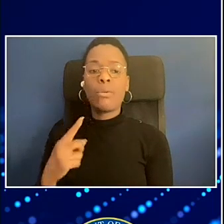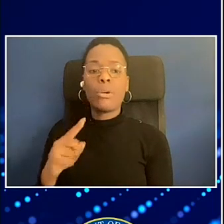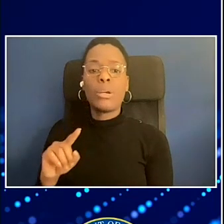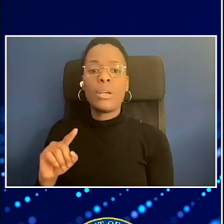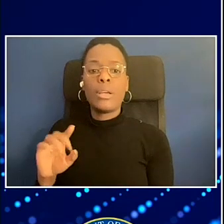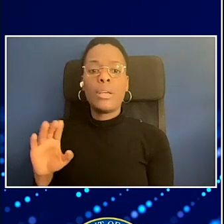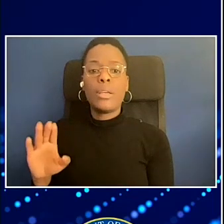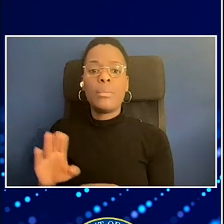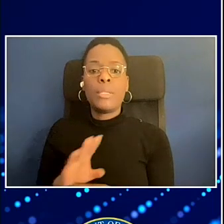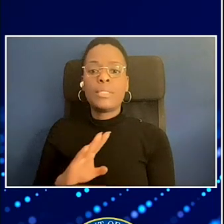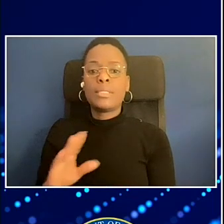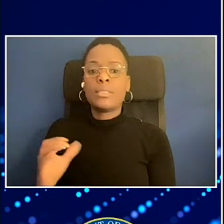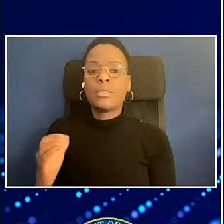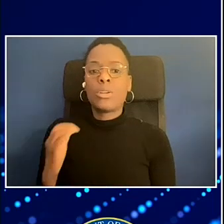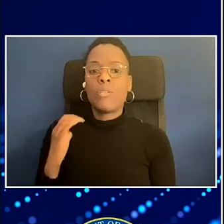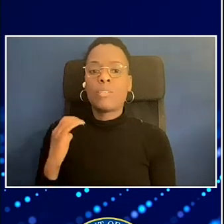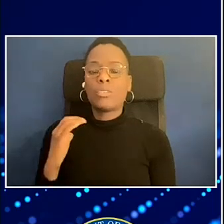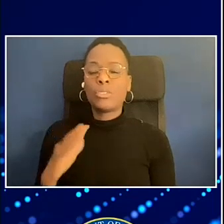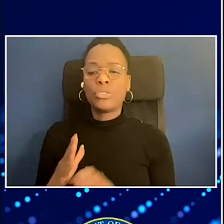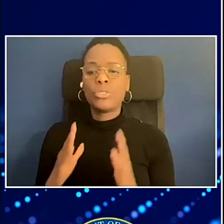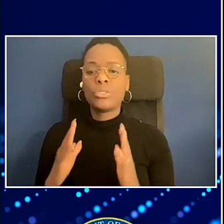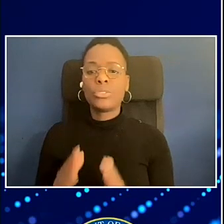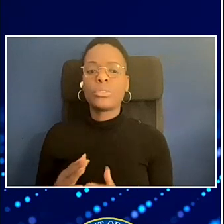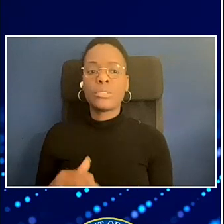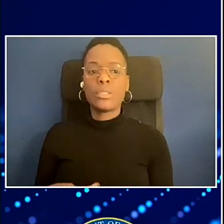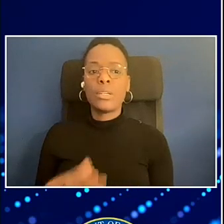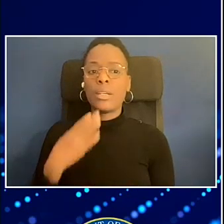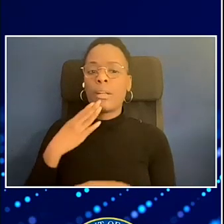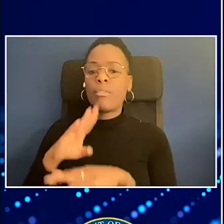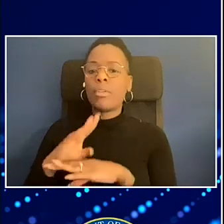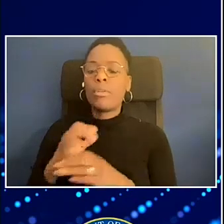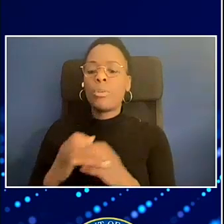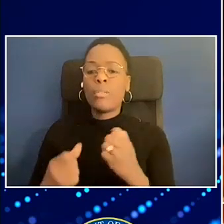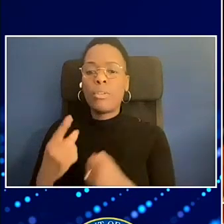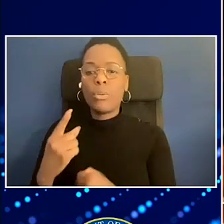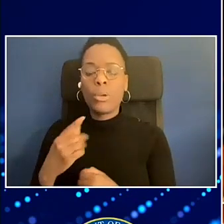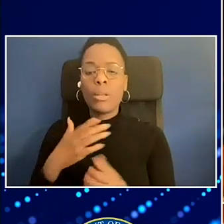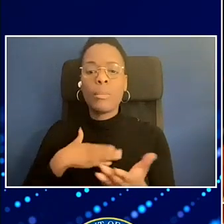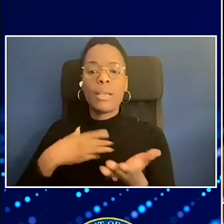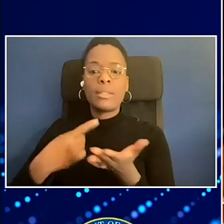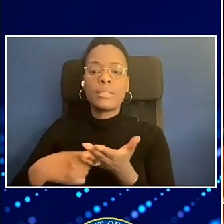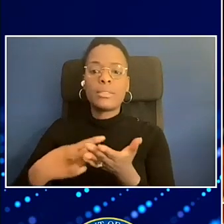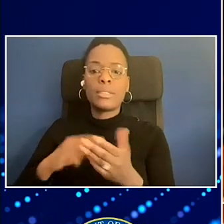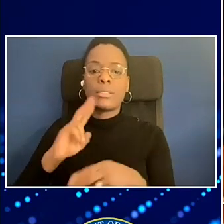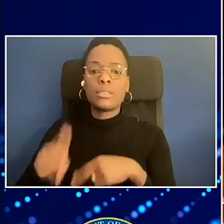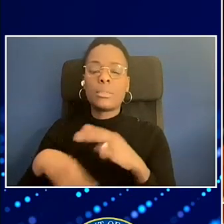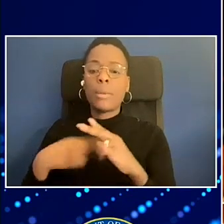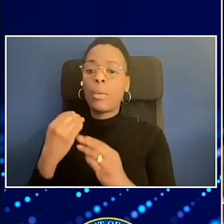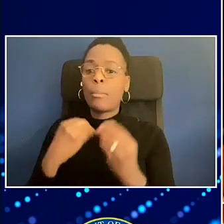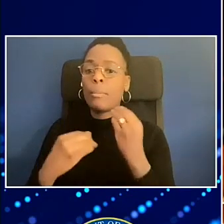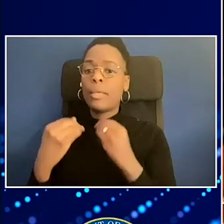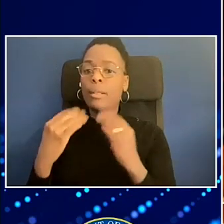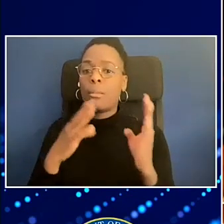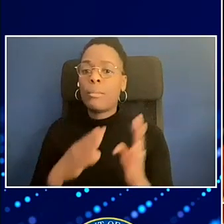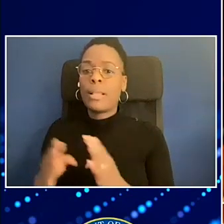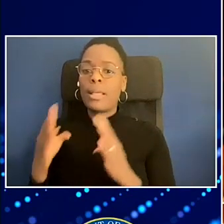Good afternoon everyone. So my discussion is regarding the meal plans. So I guess I'm just trying to